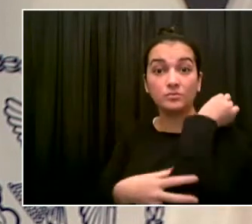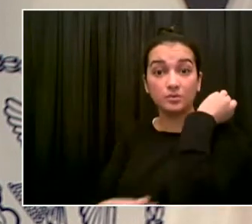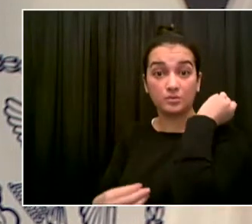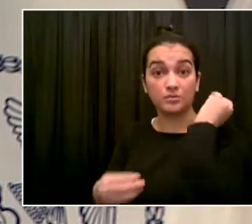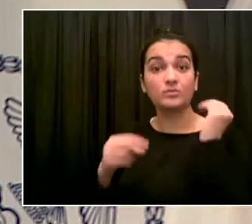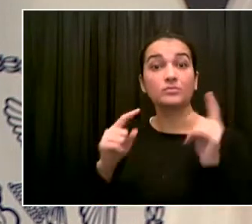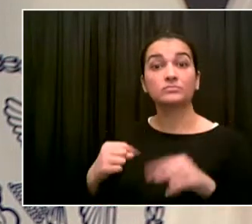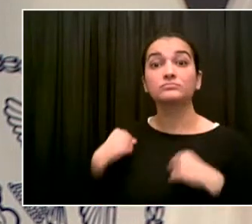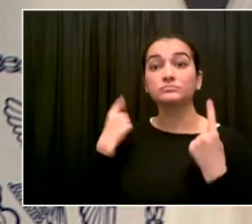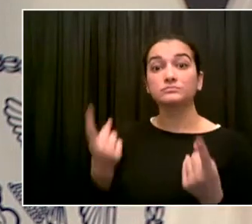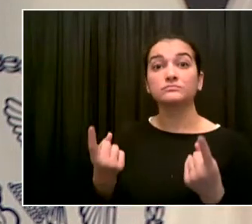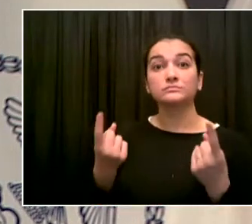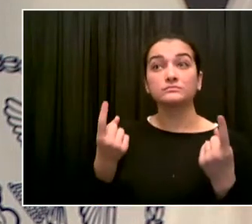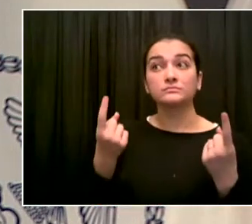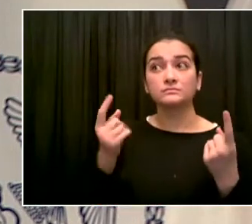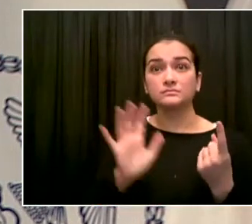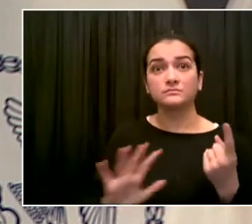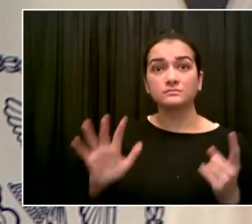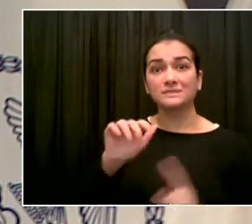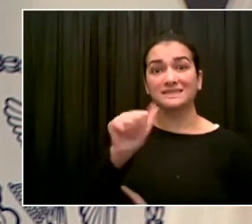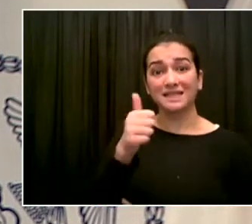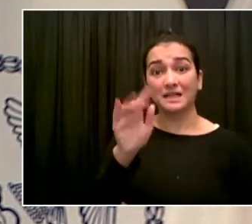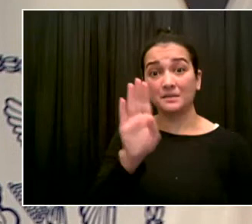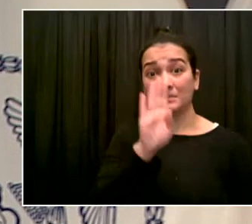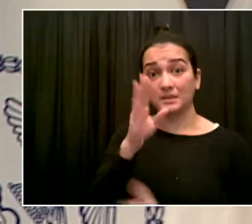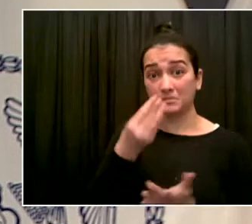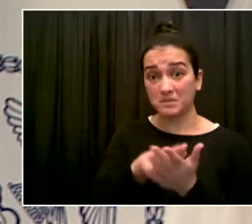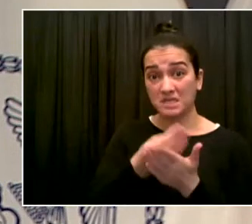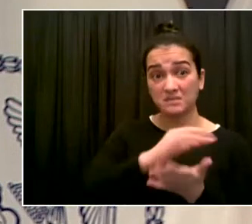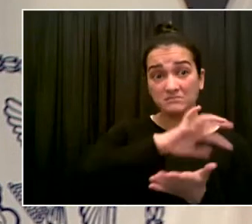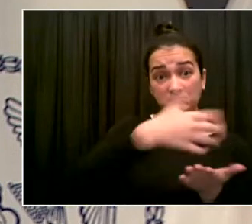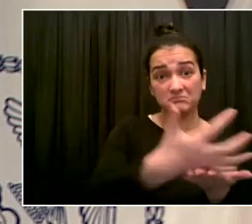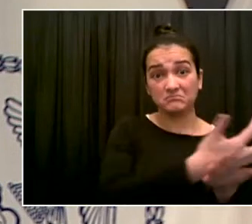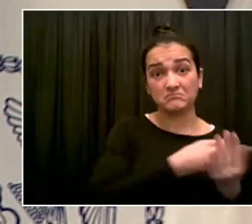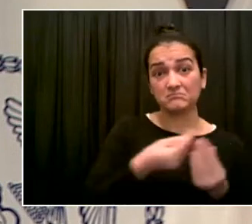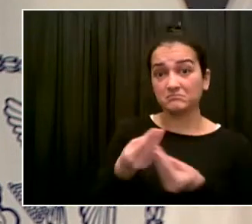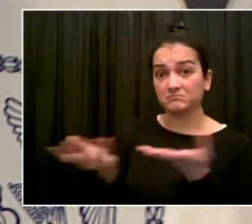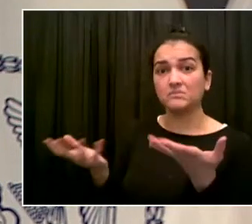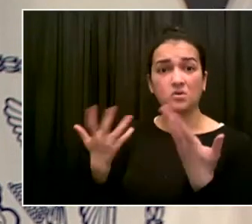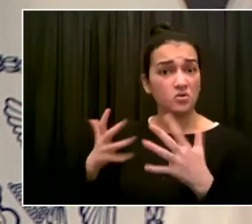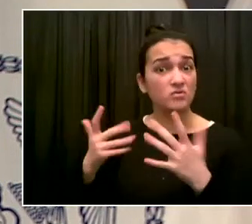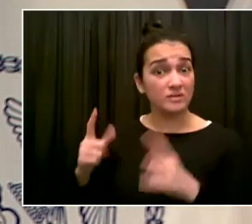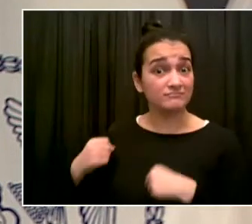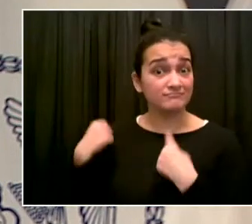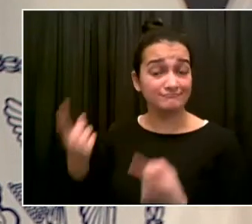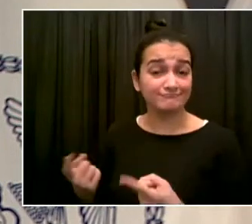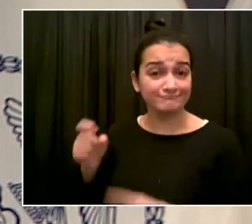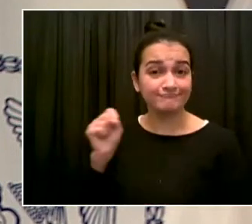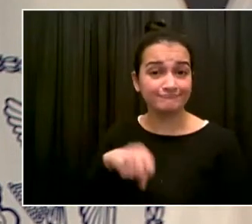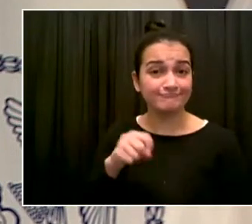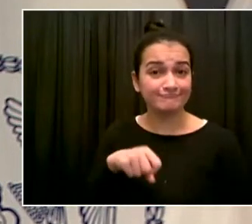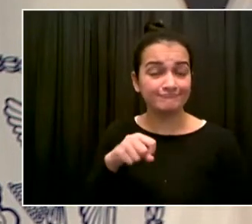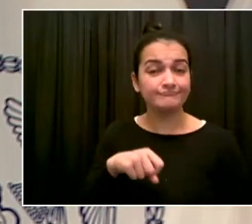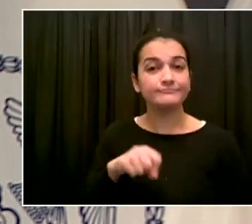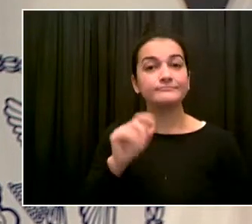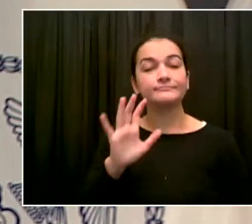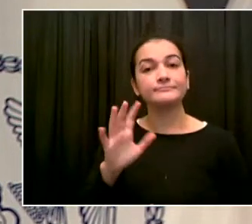WEALTH REDISTRIBUTION IS POWERFUL AND TO ITSELF AND IS NOW IN THE TENS OF BILLIONS WHEN YOU THINK OF THE